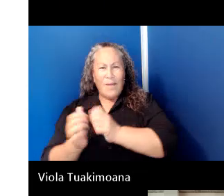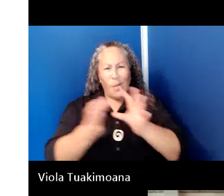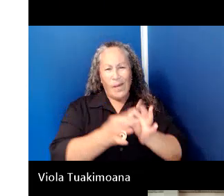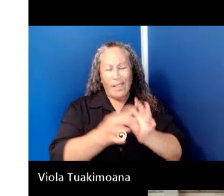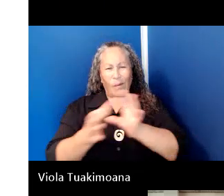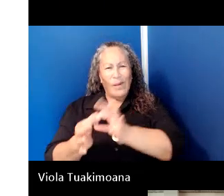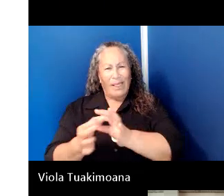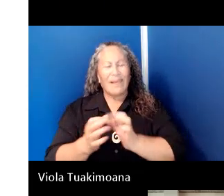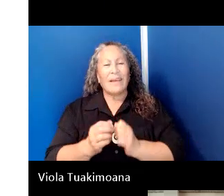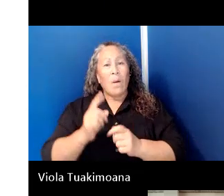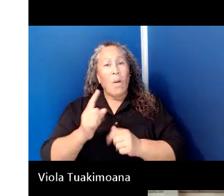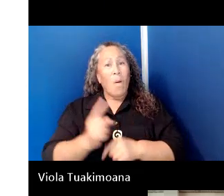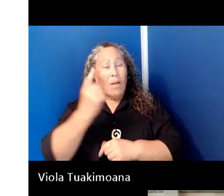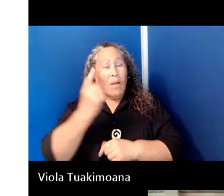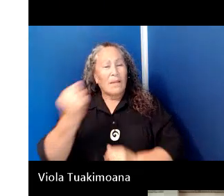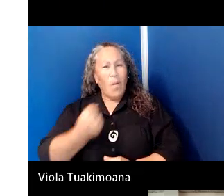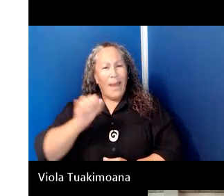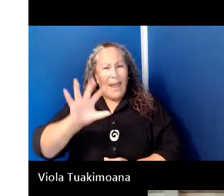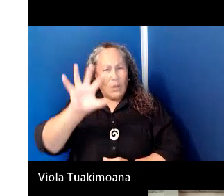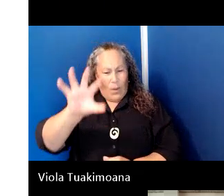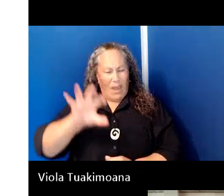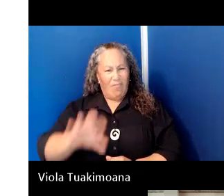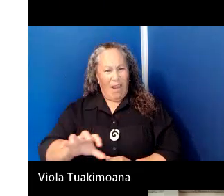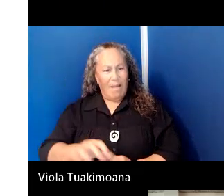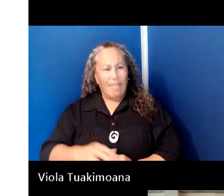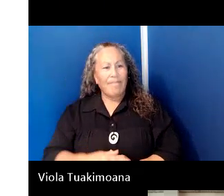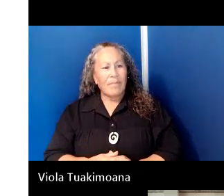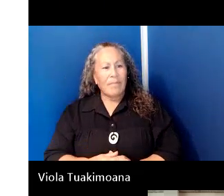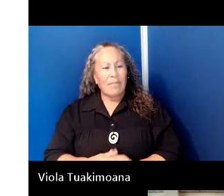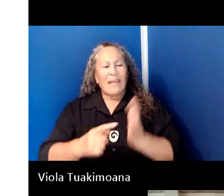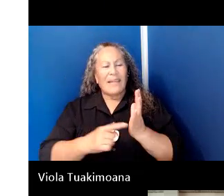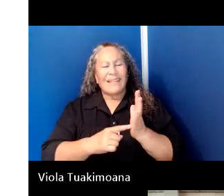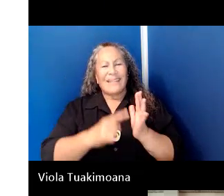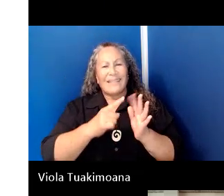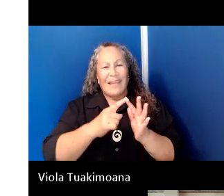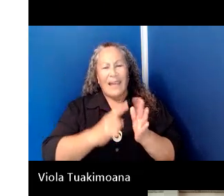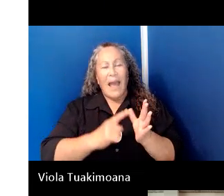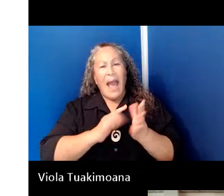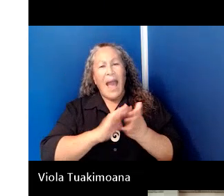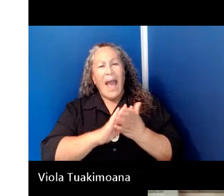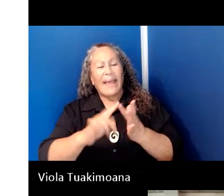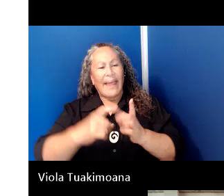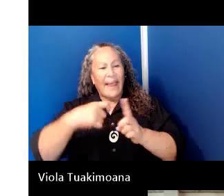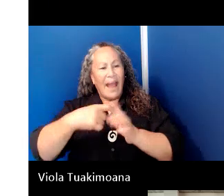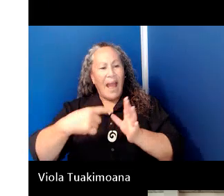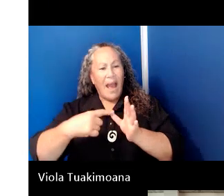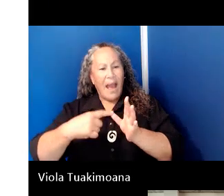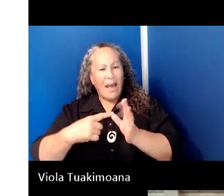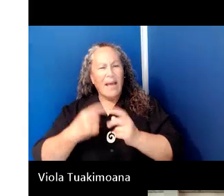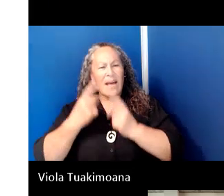the Auckland and Waikato regions. That’s Te Ahi Kaa, who visit tangata whaikaha Māori in Waikato